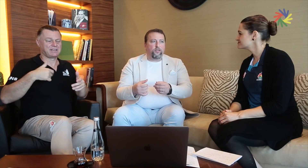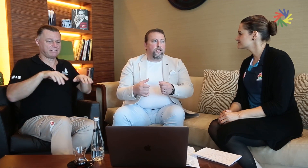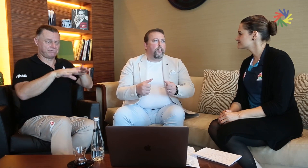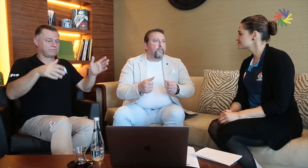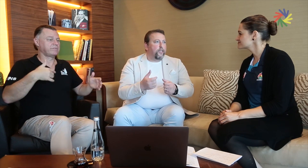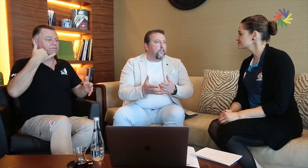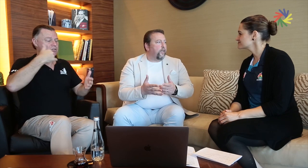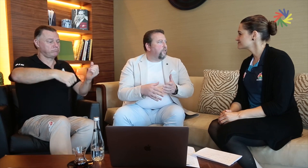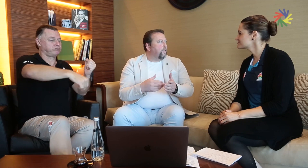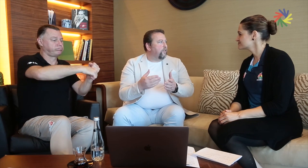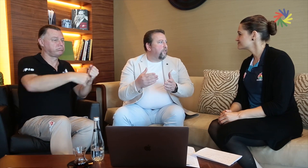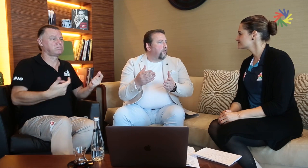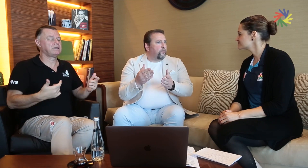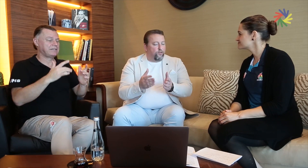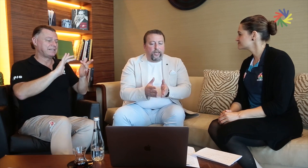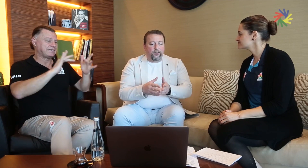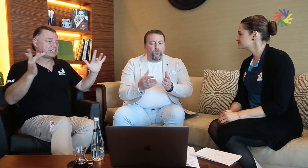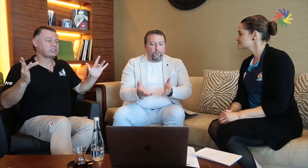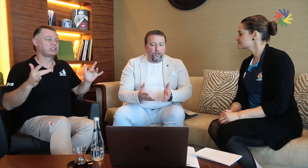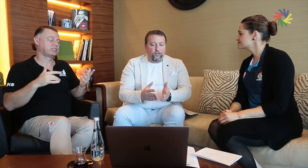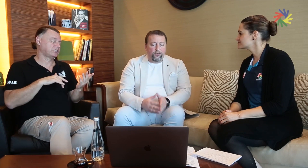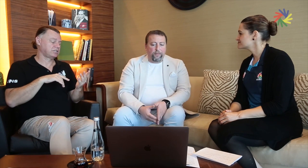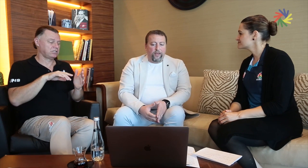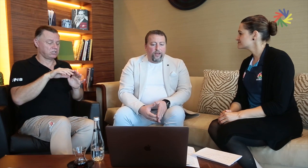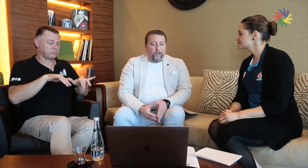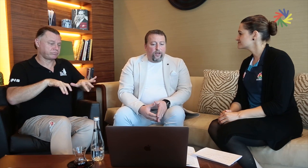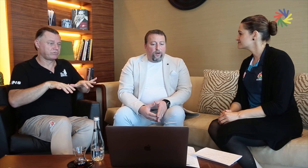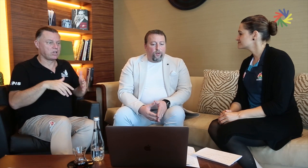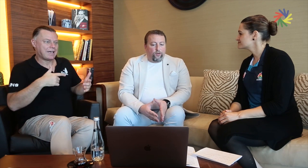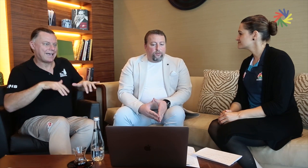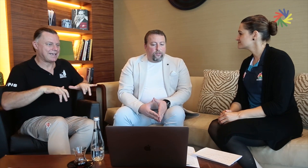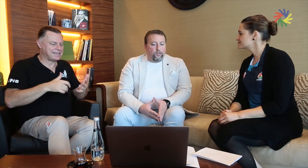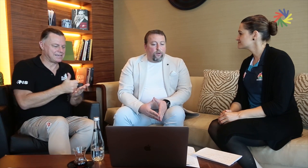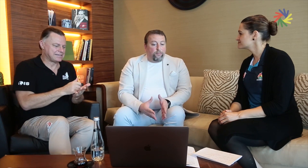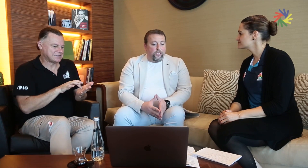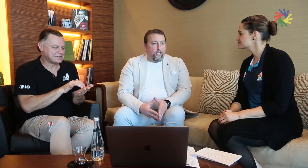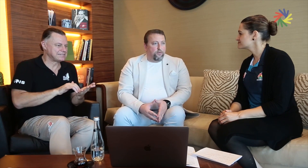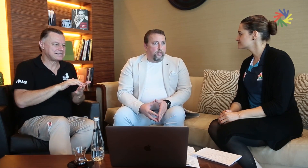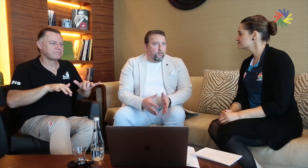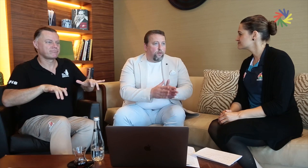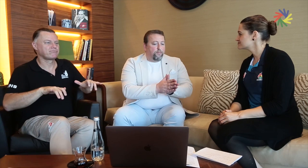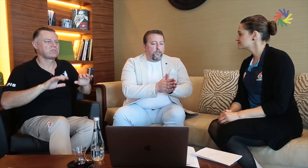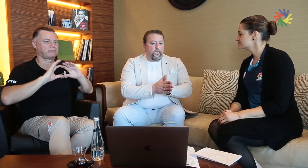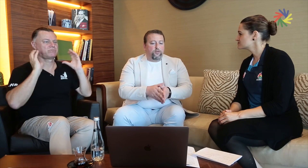athletes can sit back and enjoy.